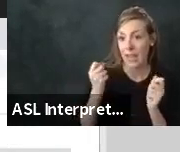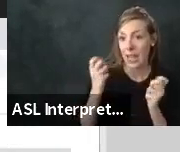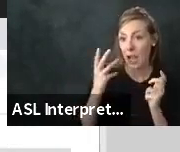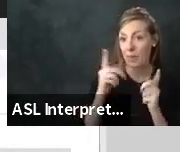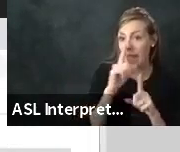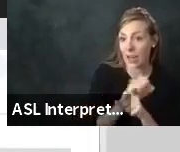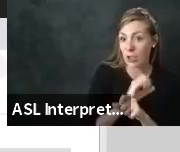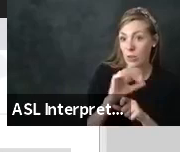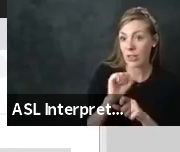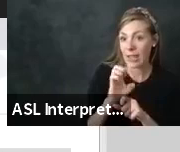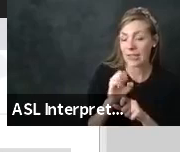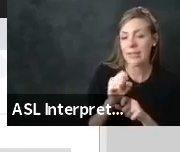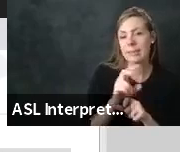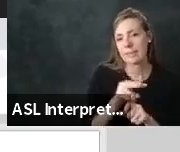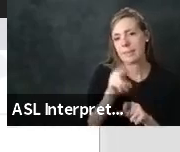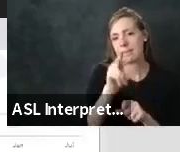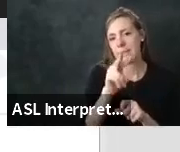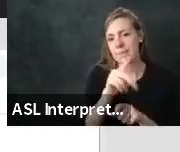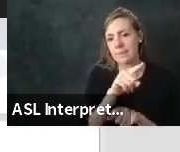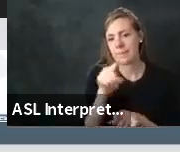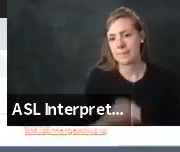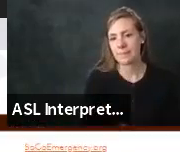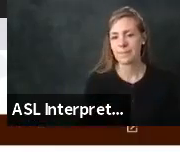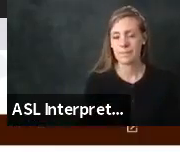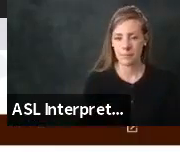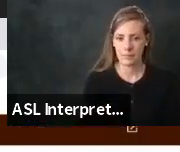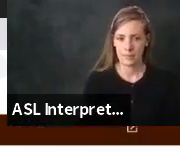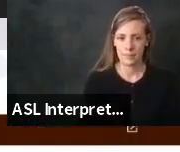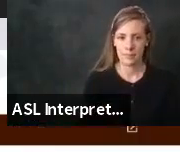that is, you can refer to this table above.